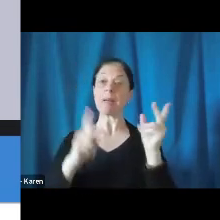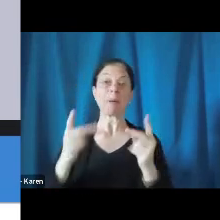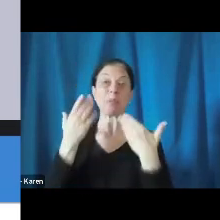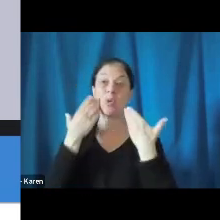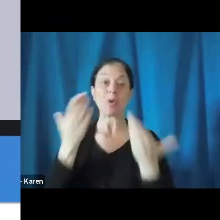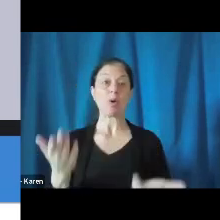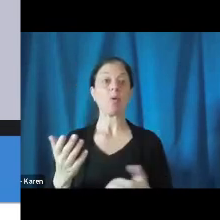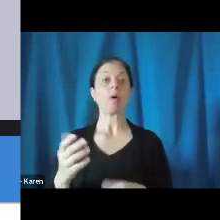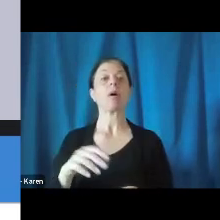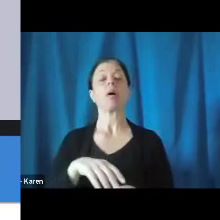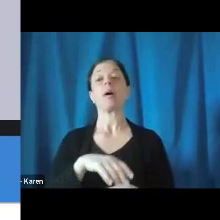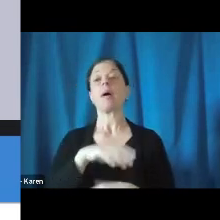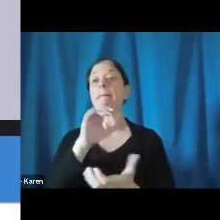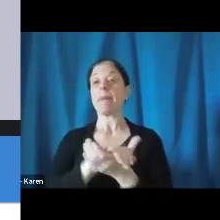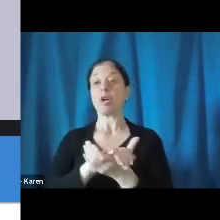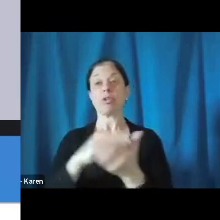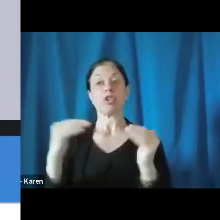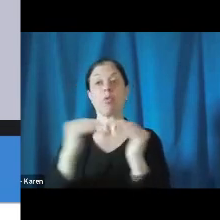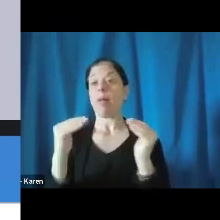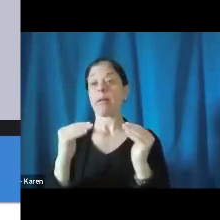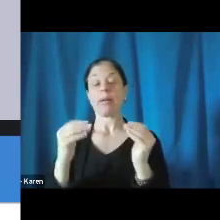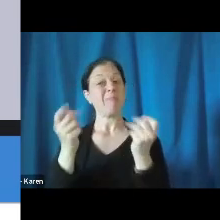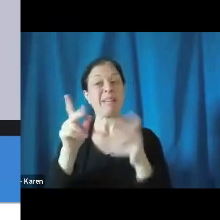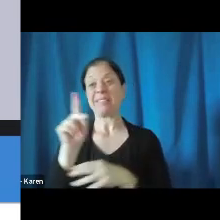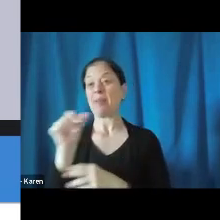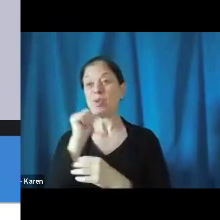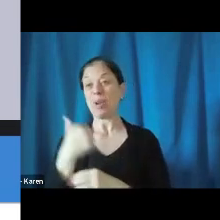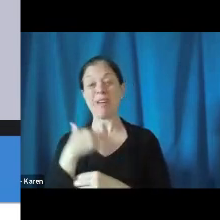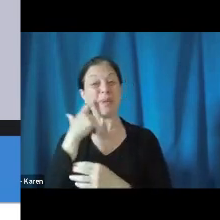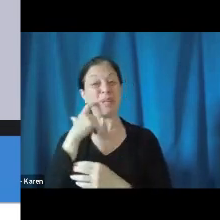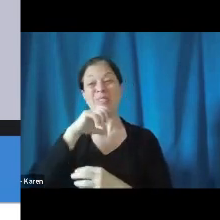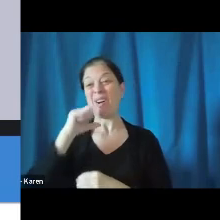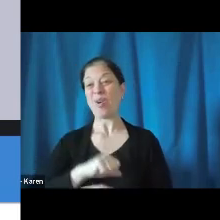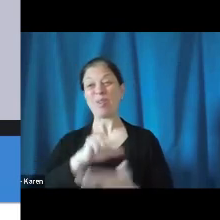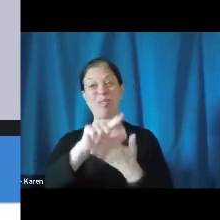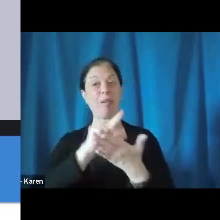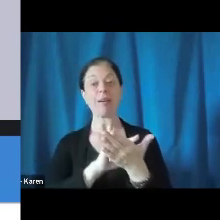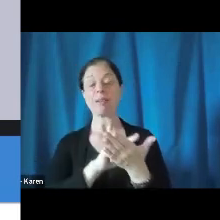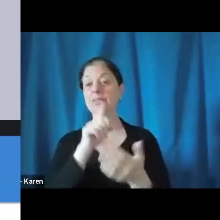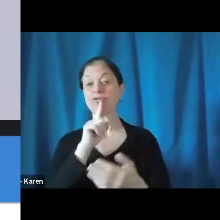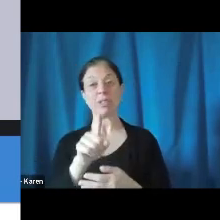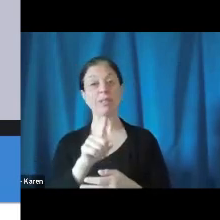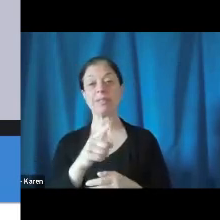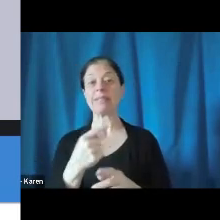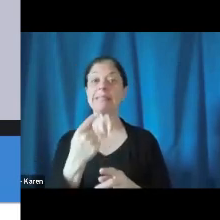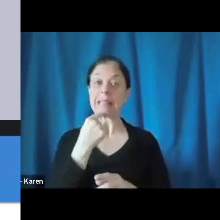Medicaid, and and go into institutional settings versus being able to live in